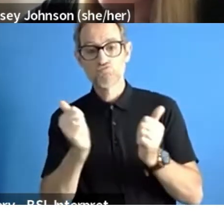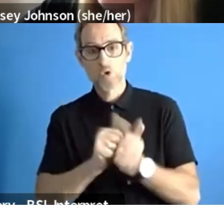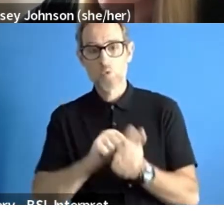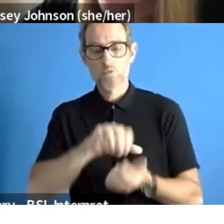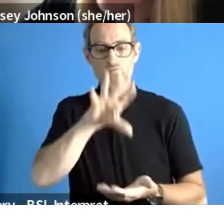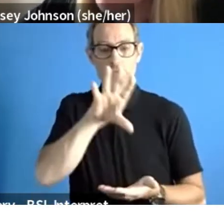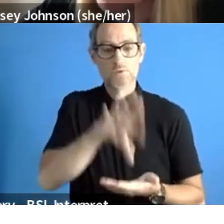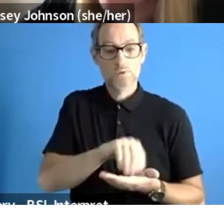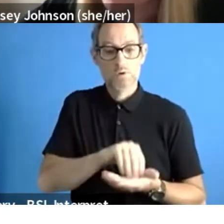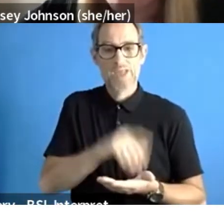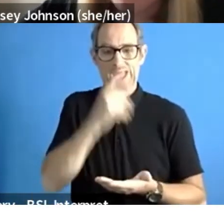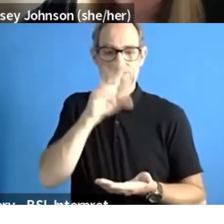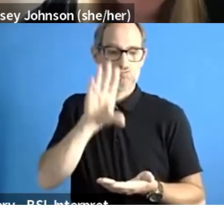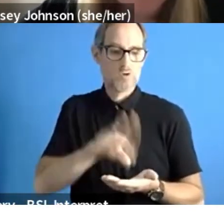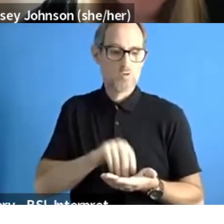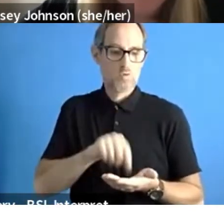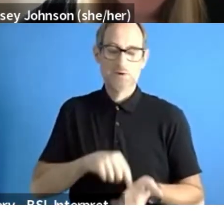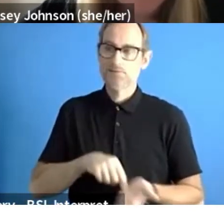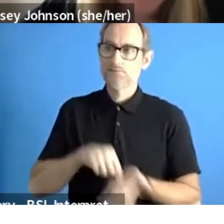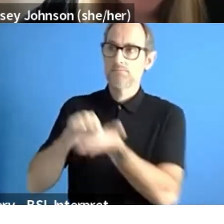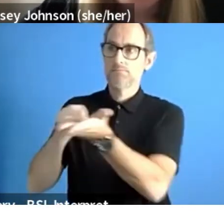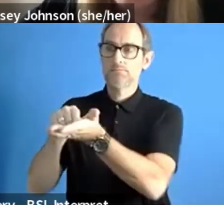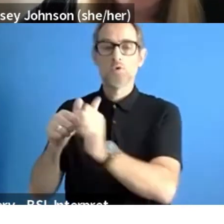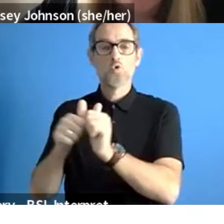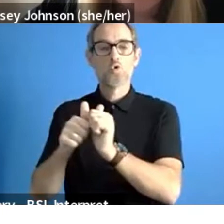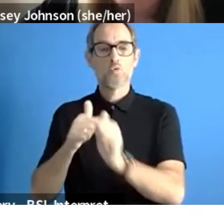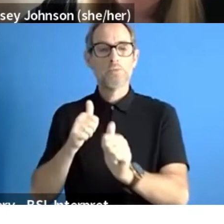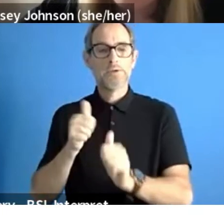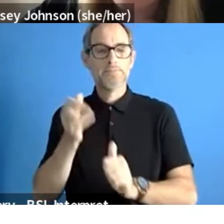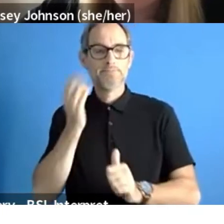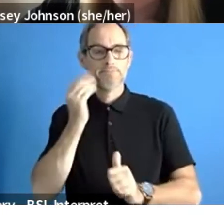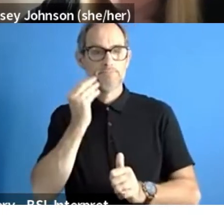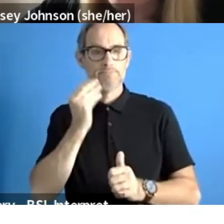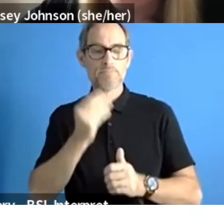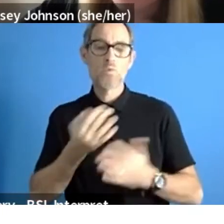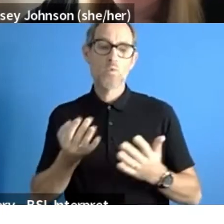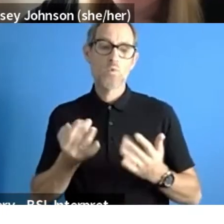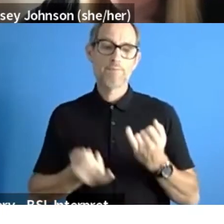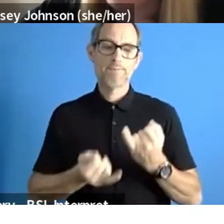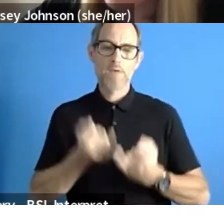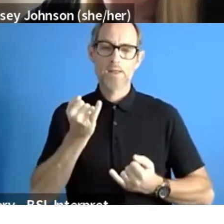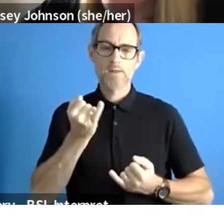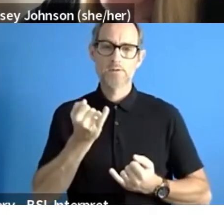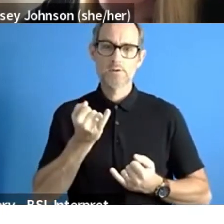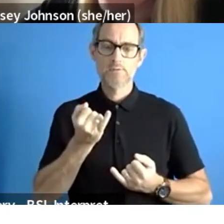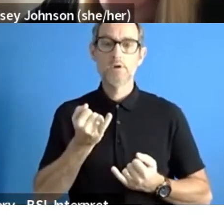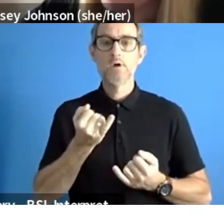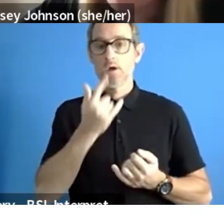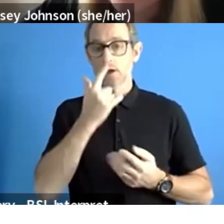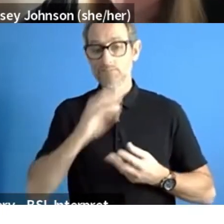the session, you can share that with the employer and you can document key